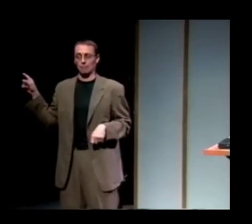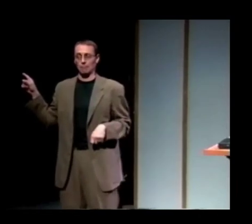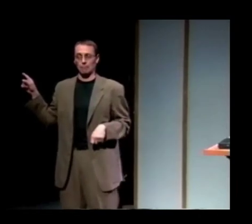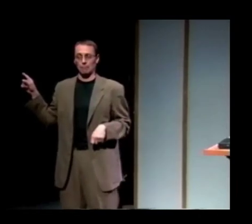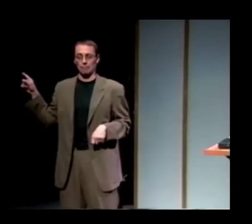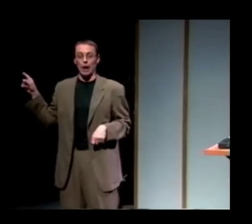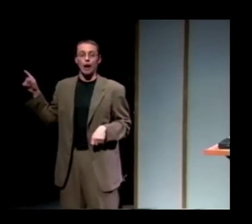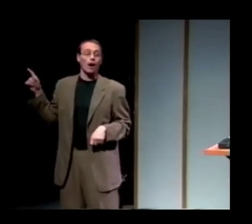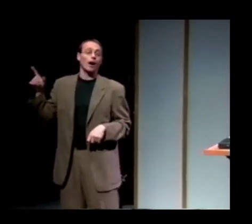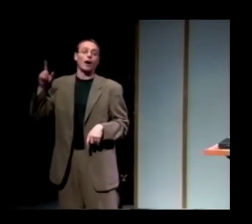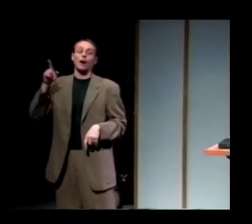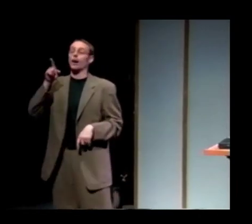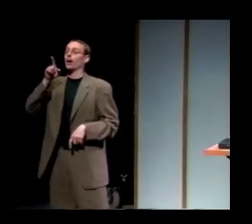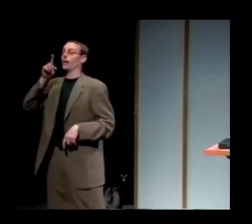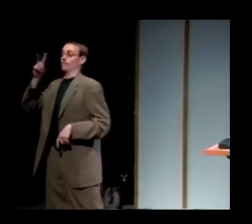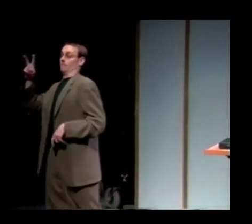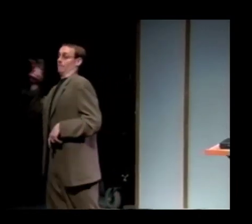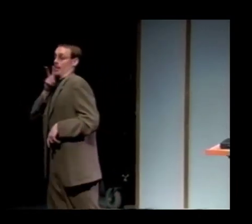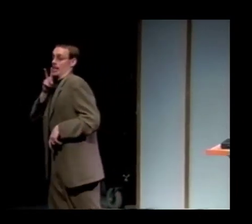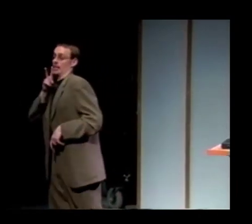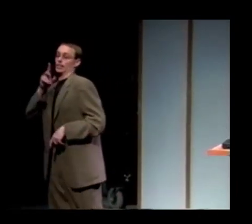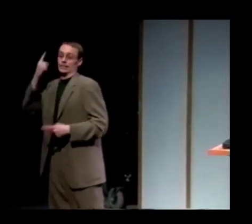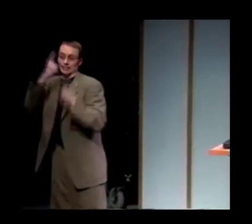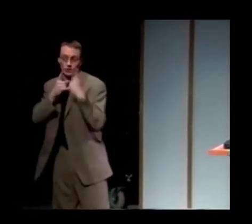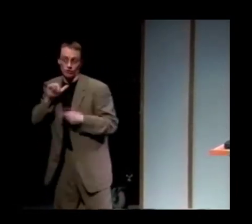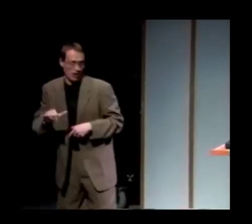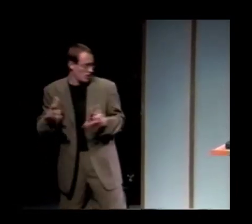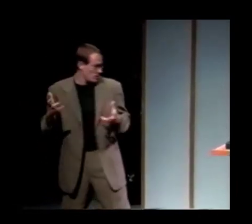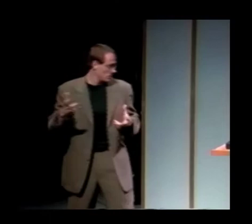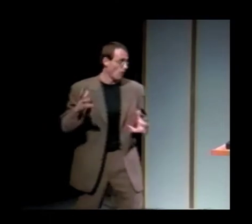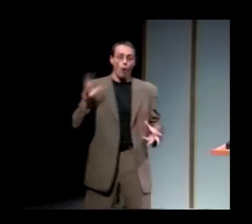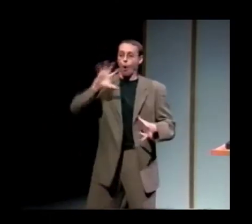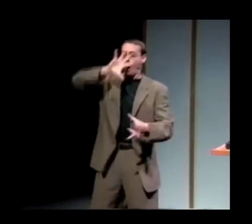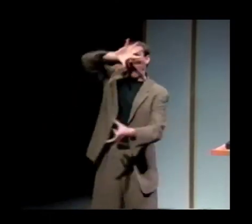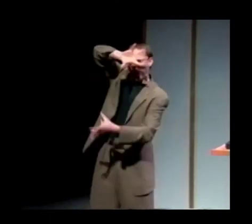HAND SHAPE, MOVEMENT PATH, LOCATION, PALM ORIENTATION, AND NONMANUAL SIGNALS,